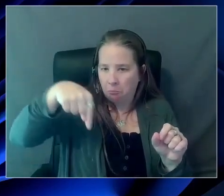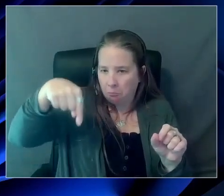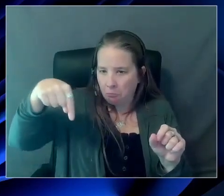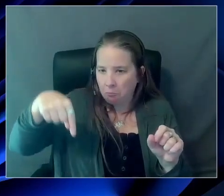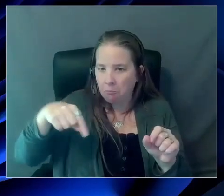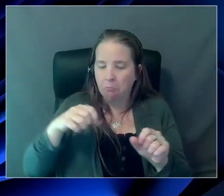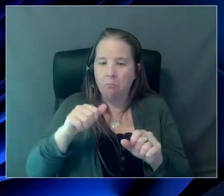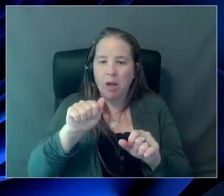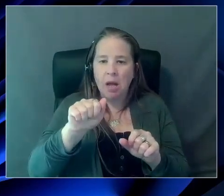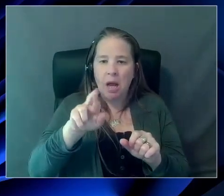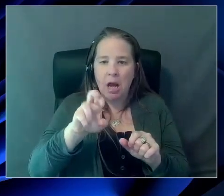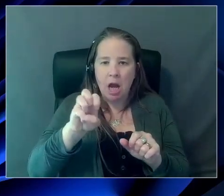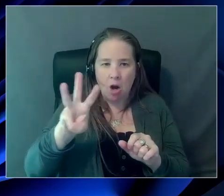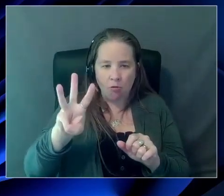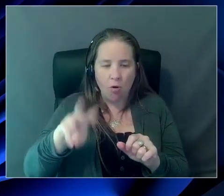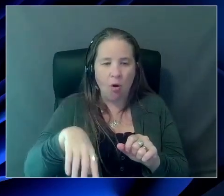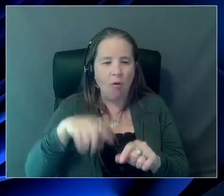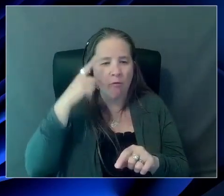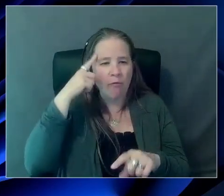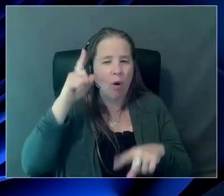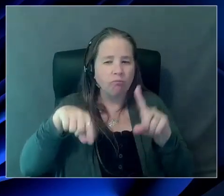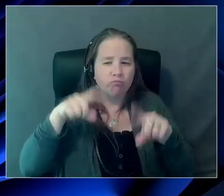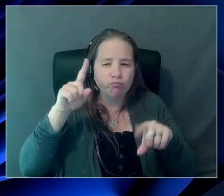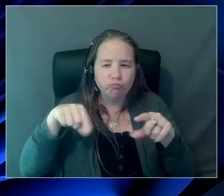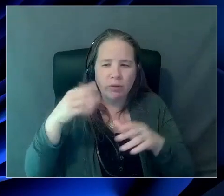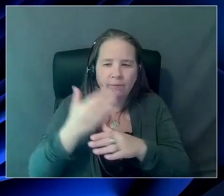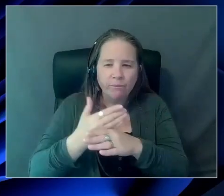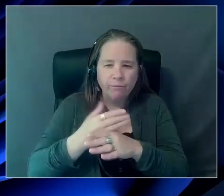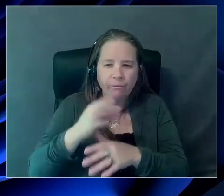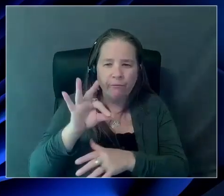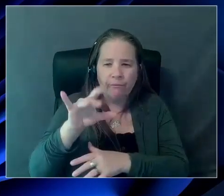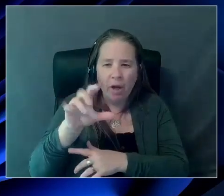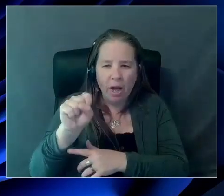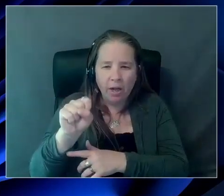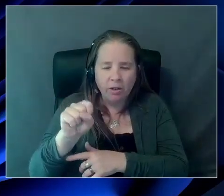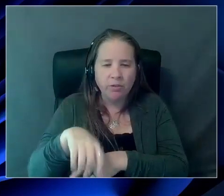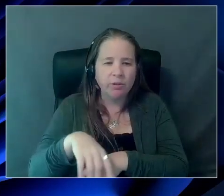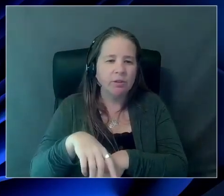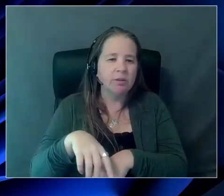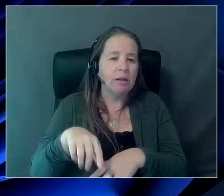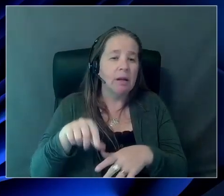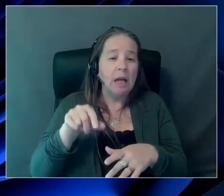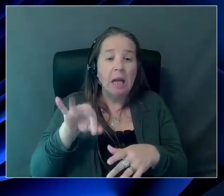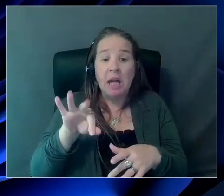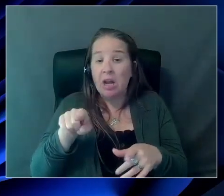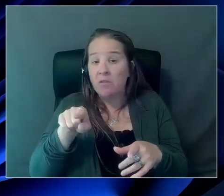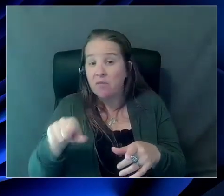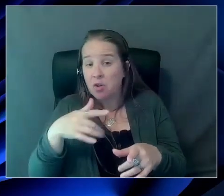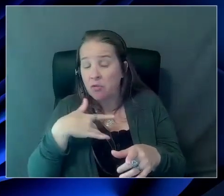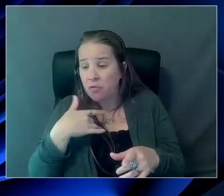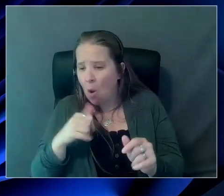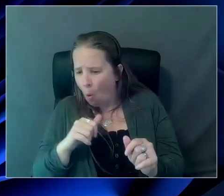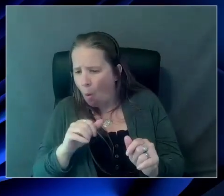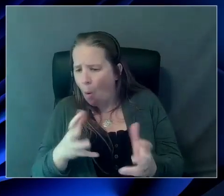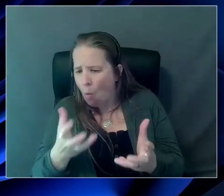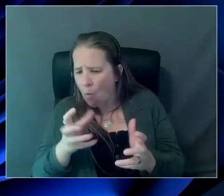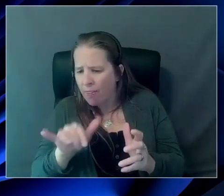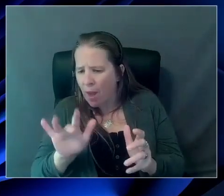various files and if you come across anything that you want here, you can easily open that. I'm going to tab over one more time.